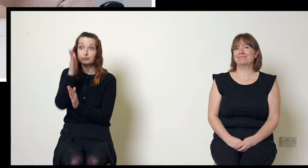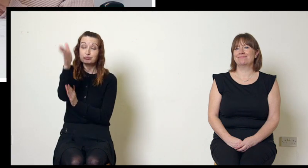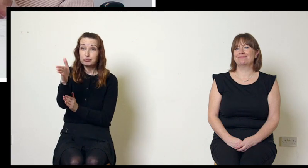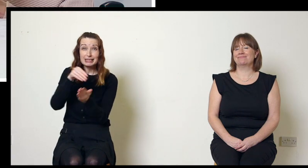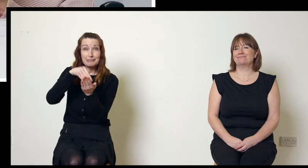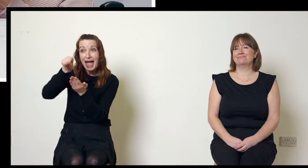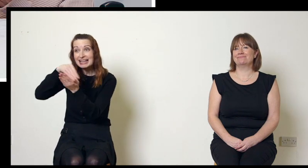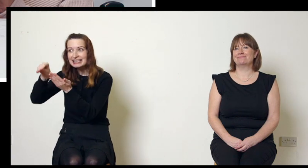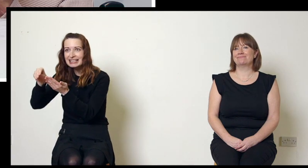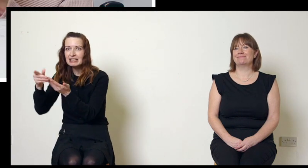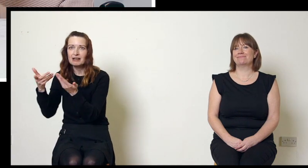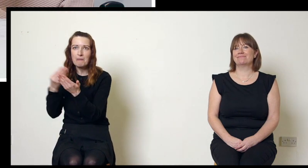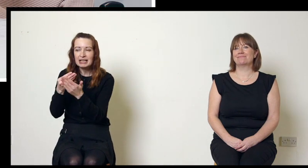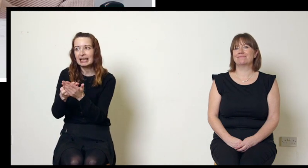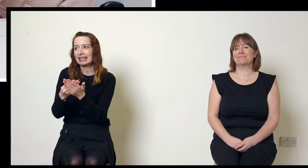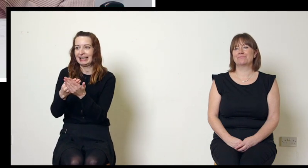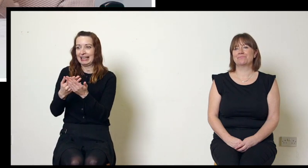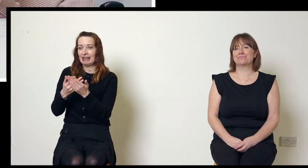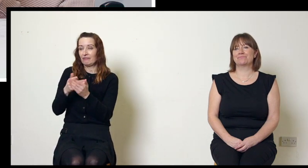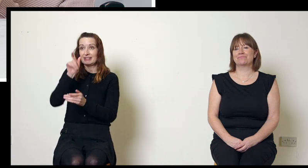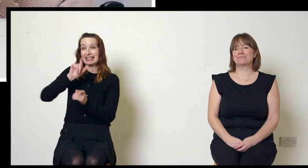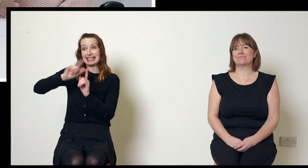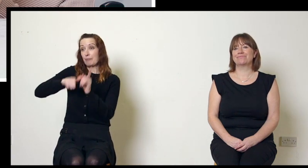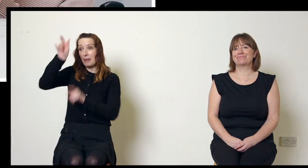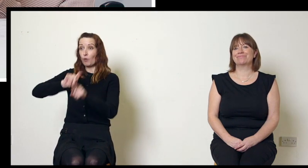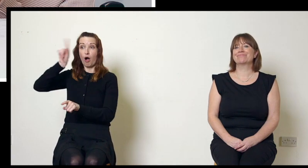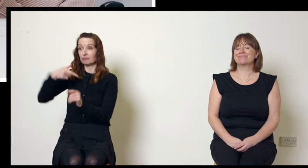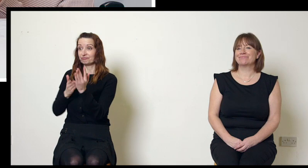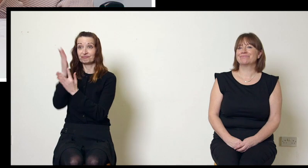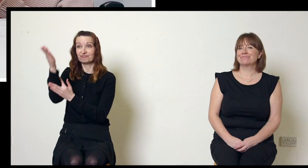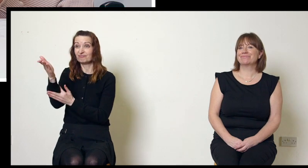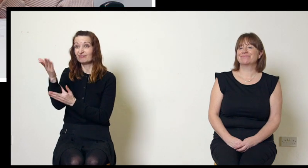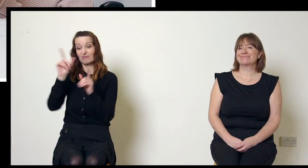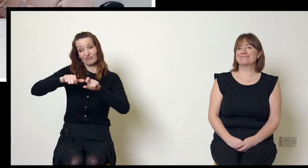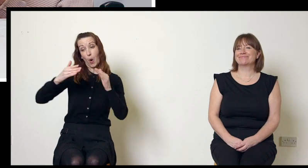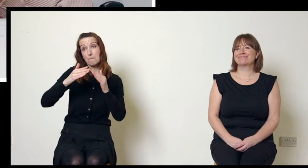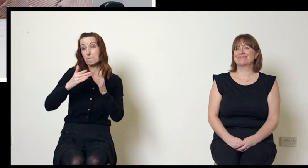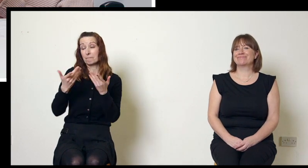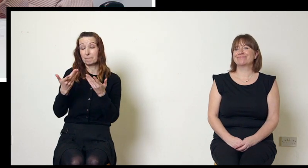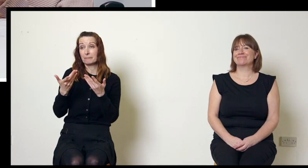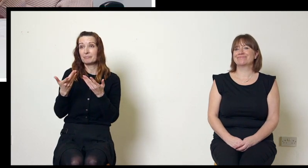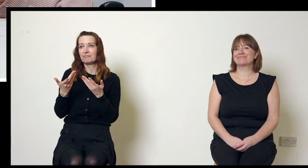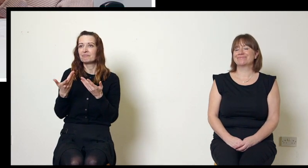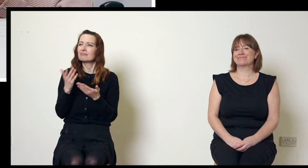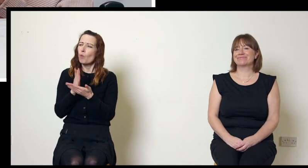If they can't get in, they won't. So there was a nod to that. Yeah. Yeah, because we… this is also Reasonable Adjustment, our project.